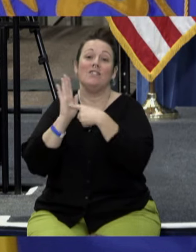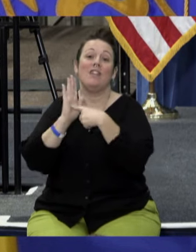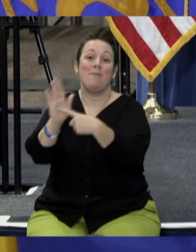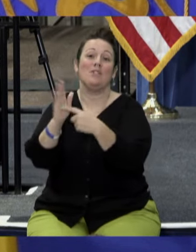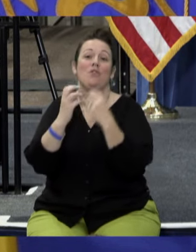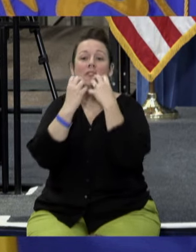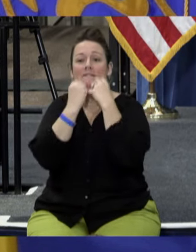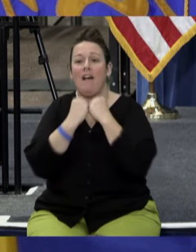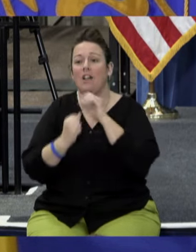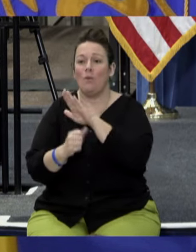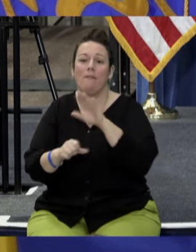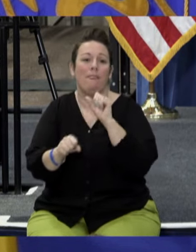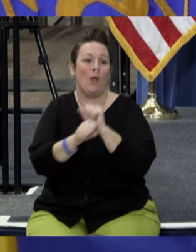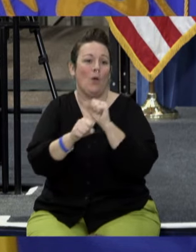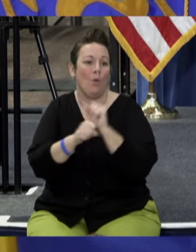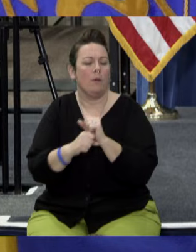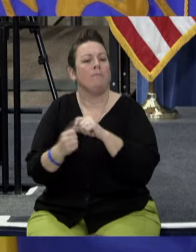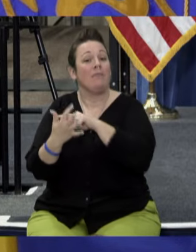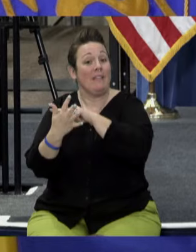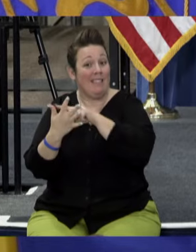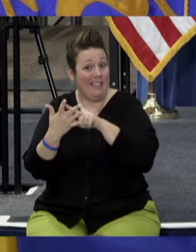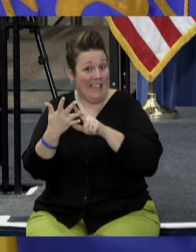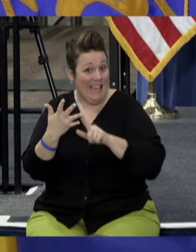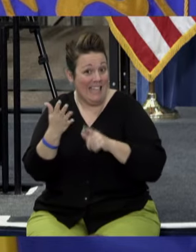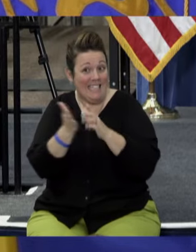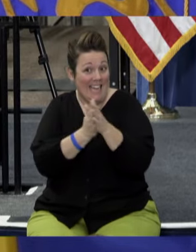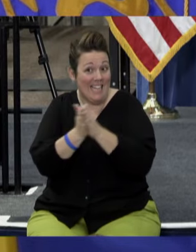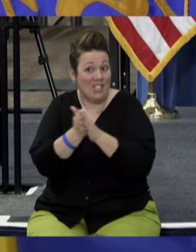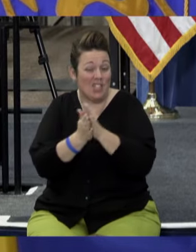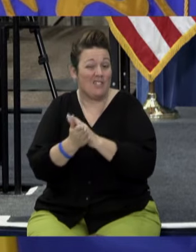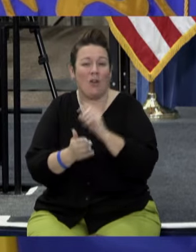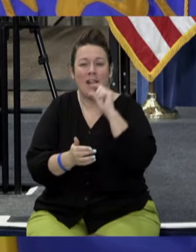These initiatives are just a small sample of our efforts over the years,